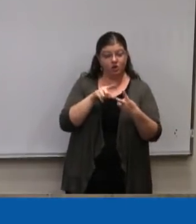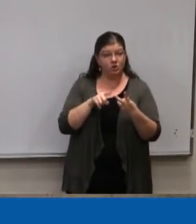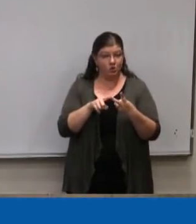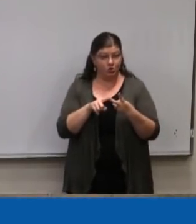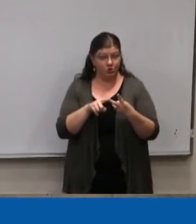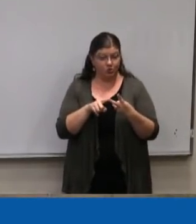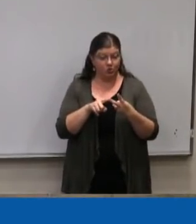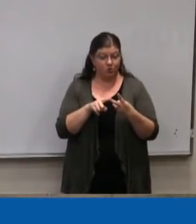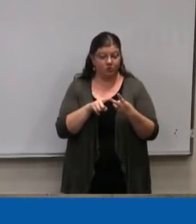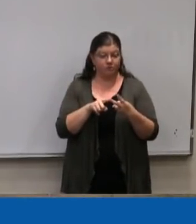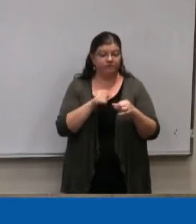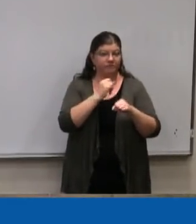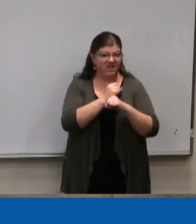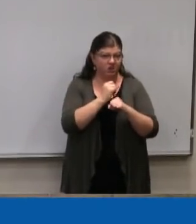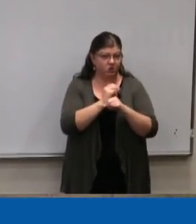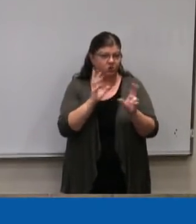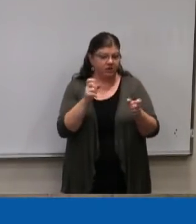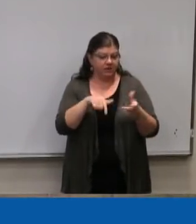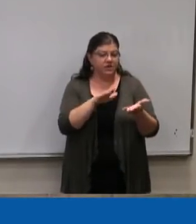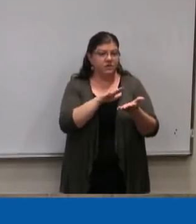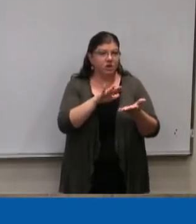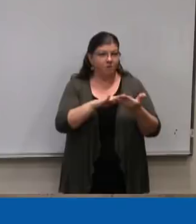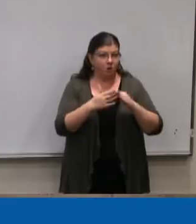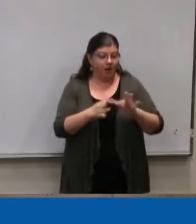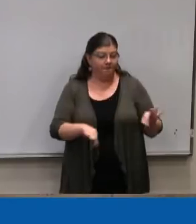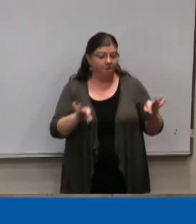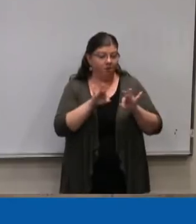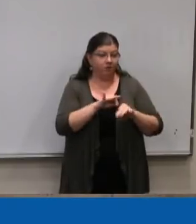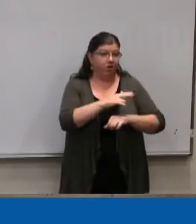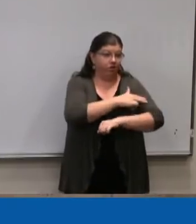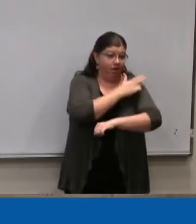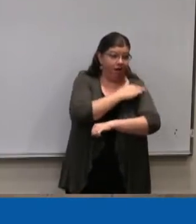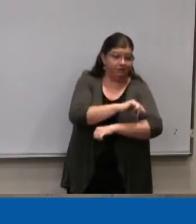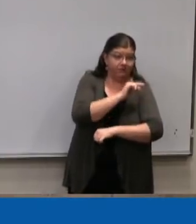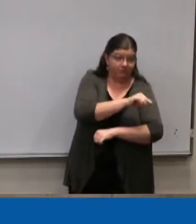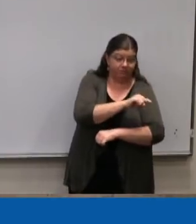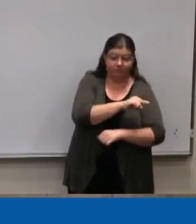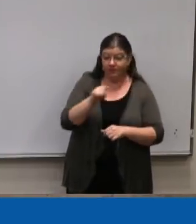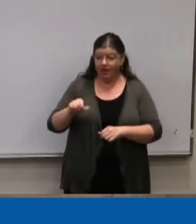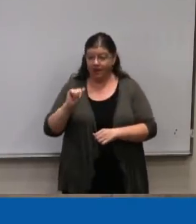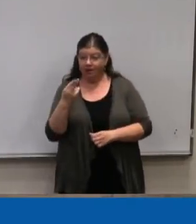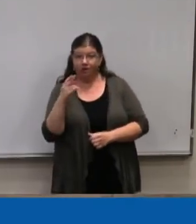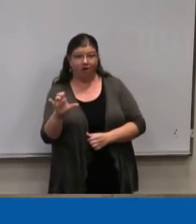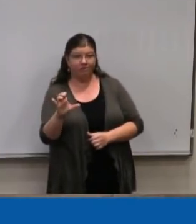in this community that are important ? the hospital and Allan Hancock College.? And this community doesn't get by without those